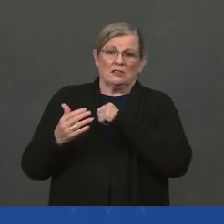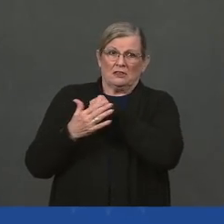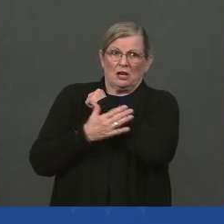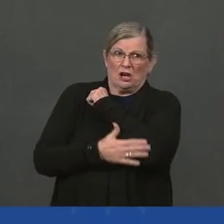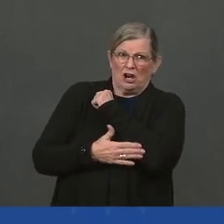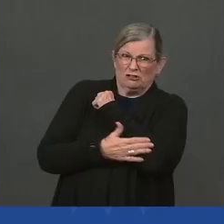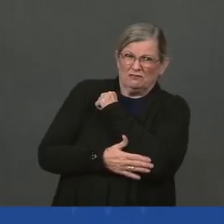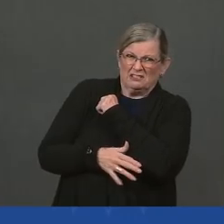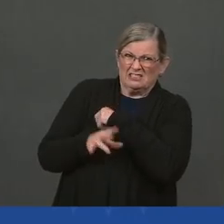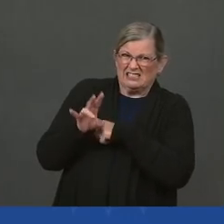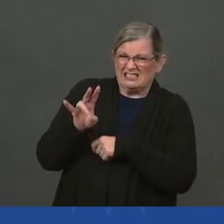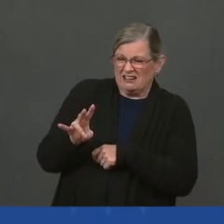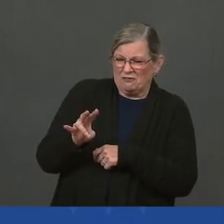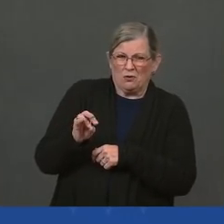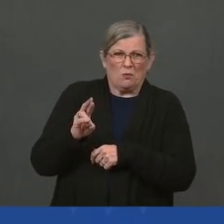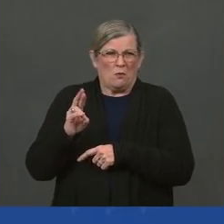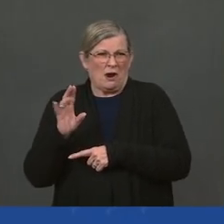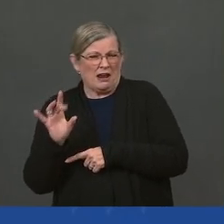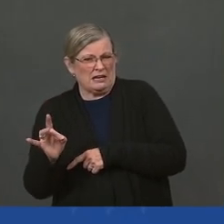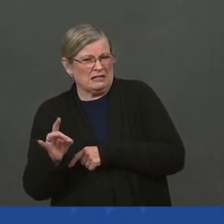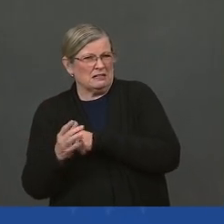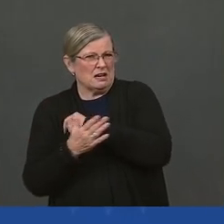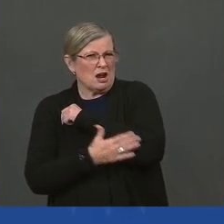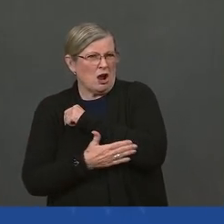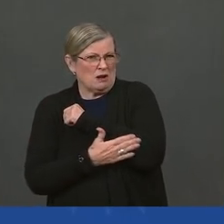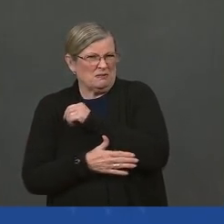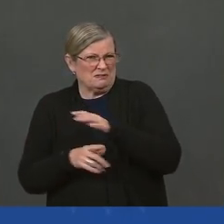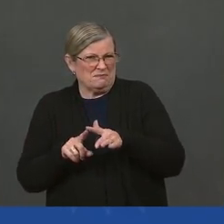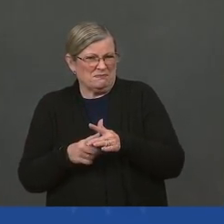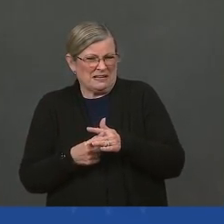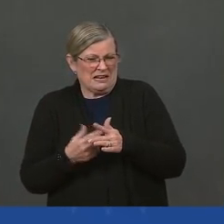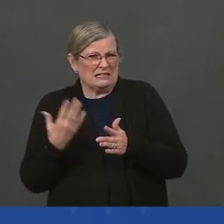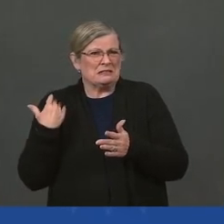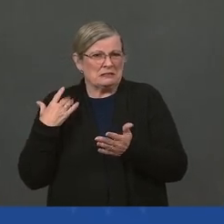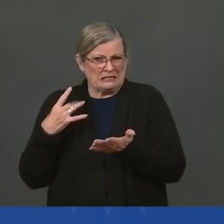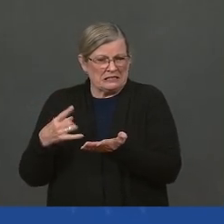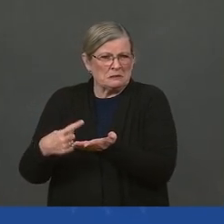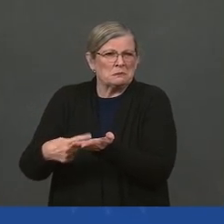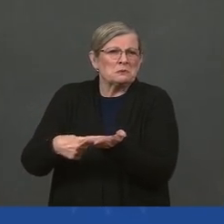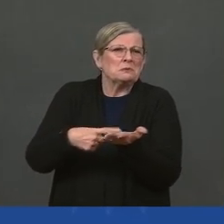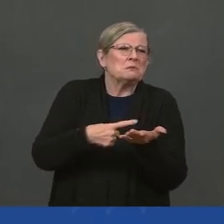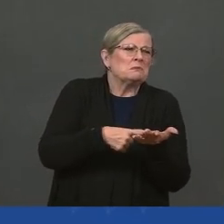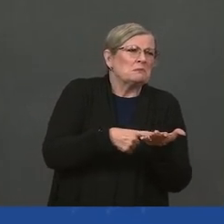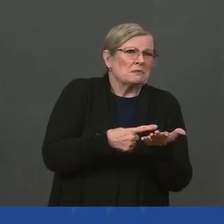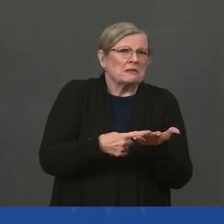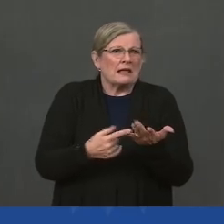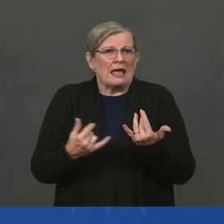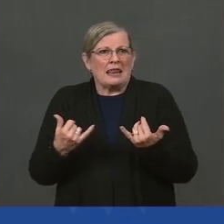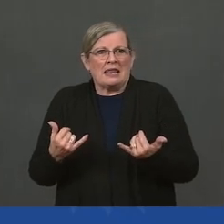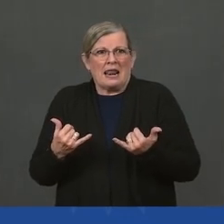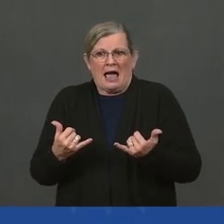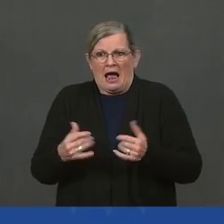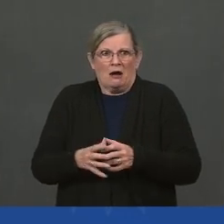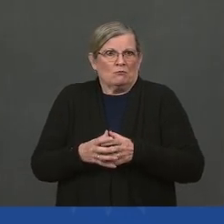I don't remember the original number -- to deal with the whole notion of methane.